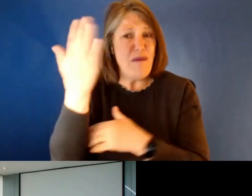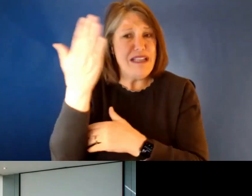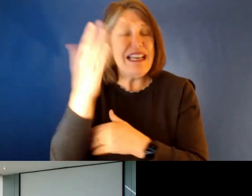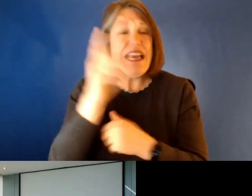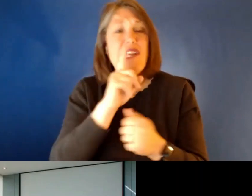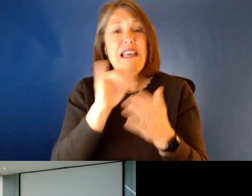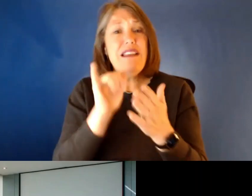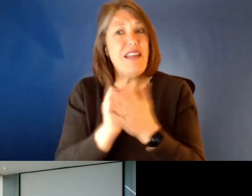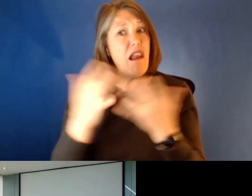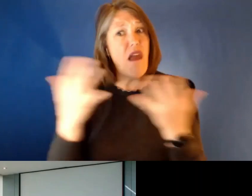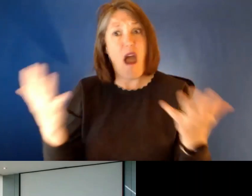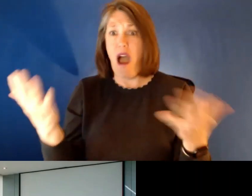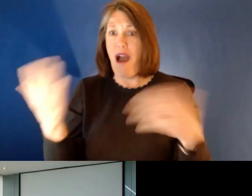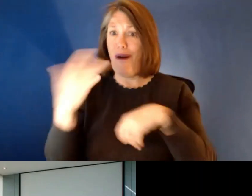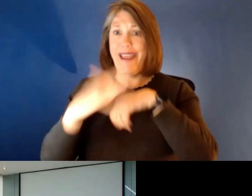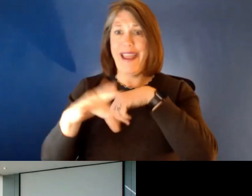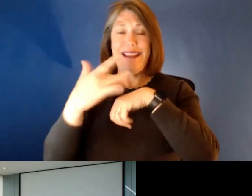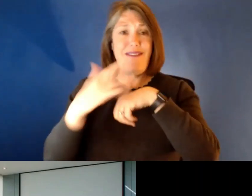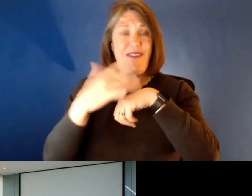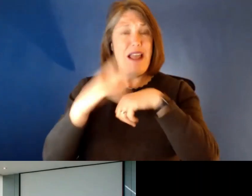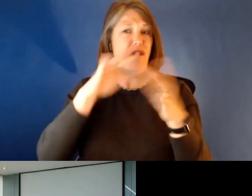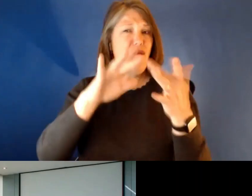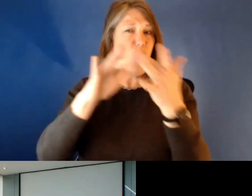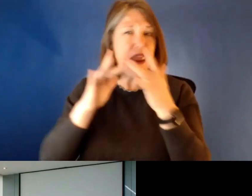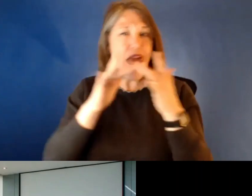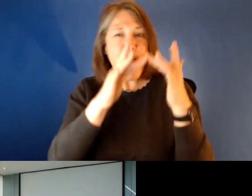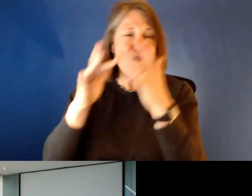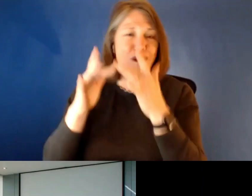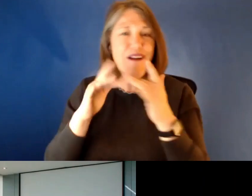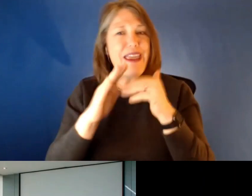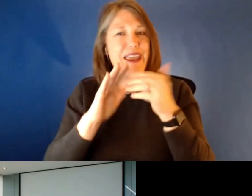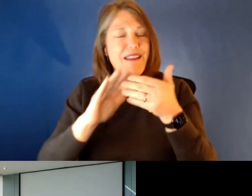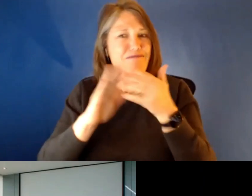available 06:16:51 for networking, for community building,